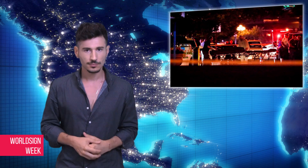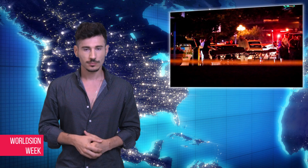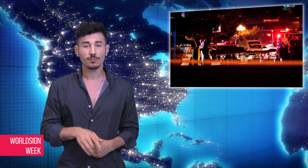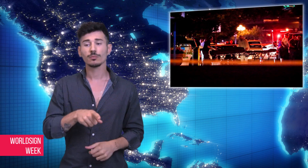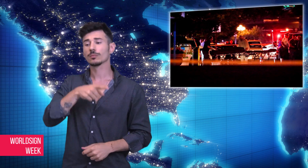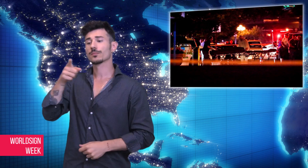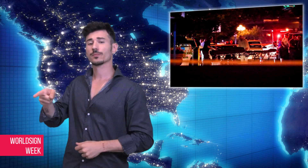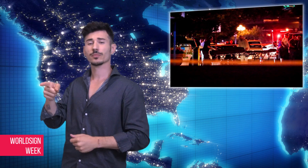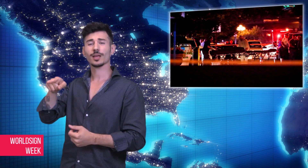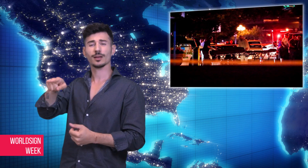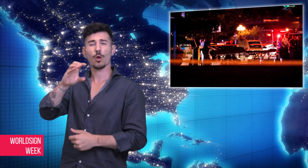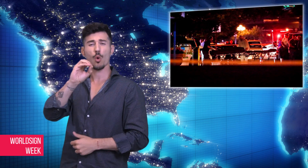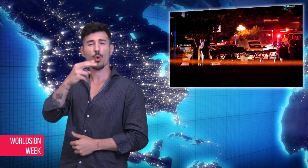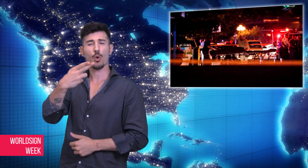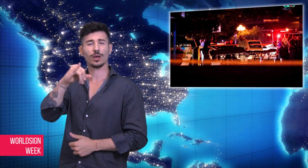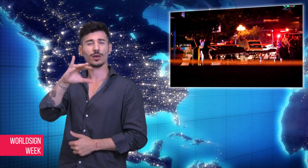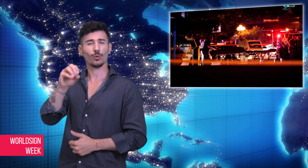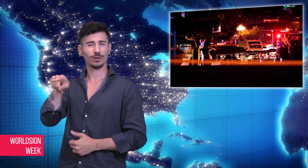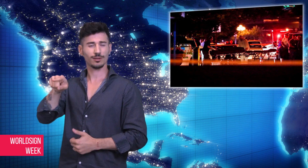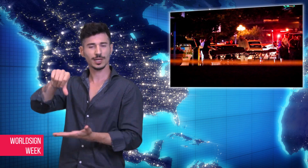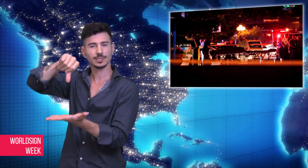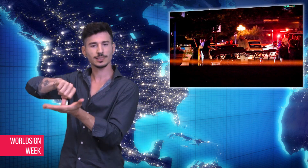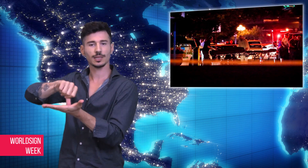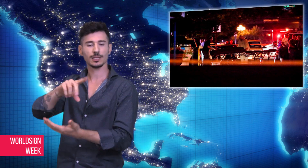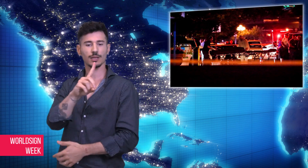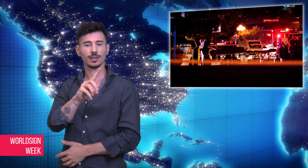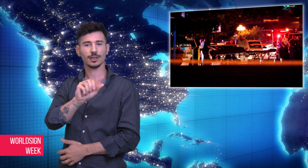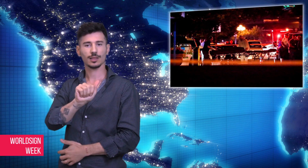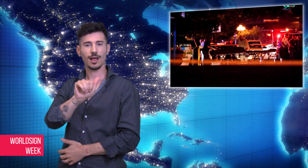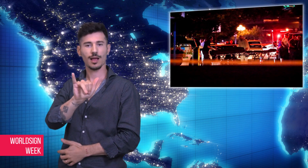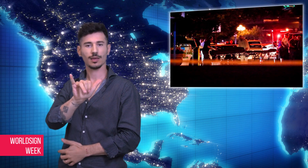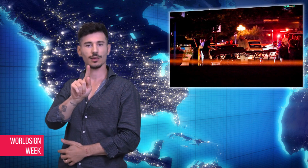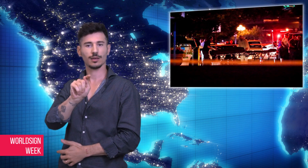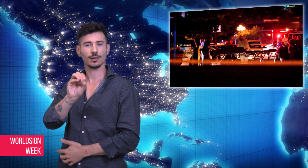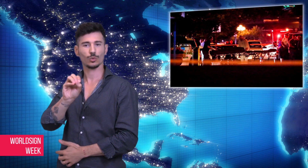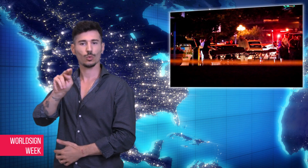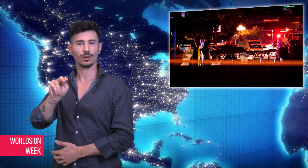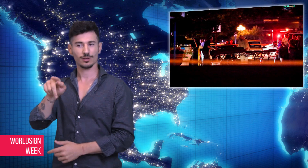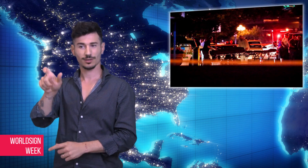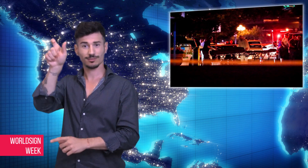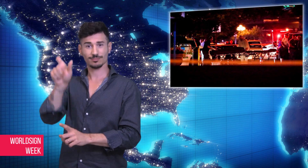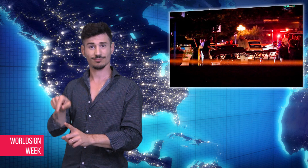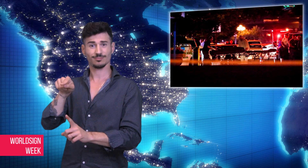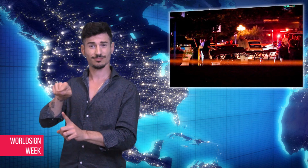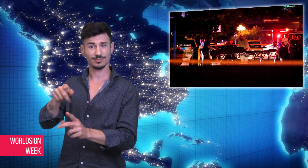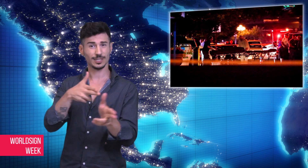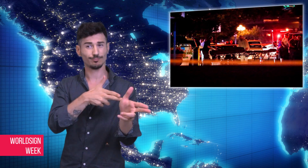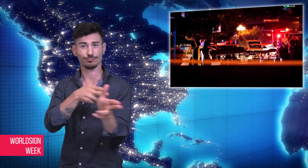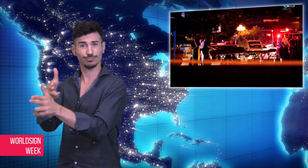They requested the El Paso shooter be extradited to Mexico for trial.